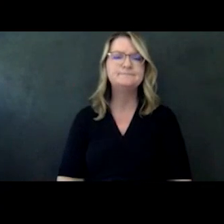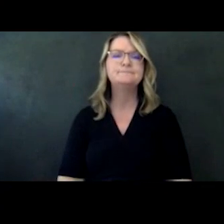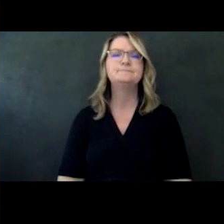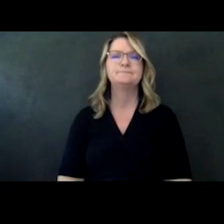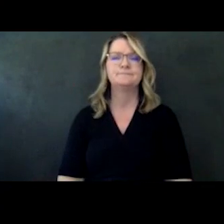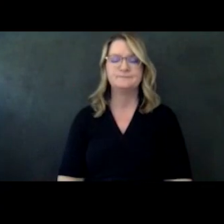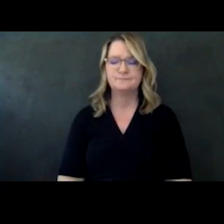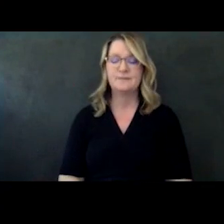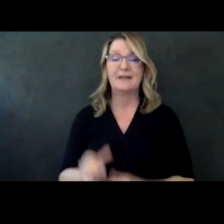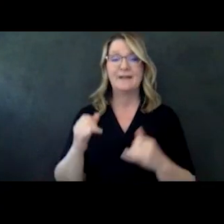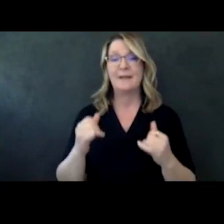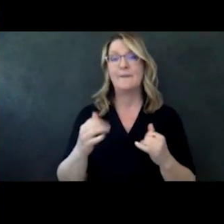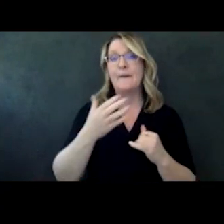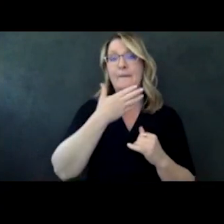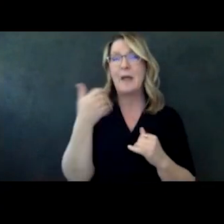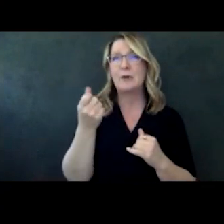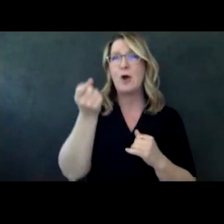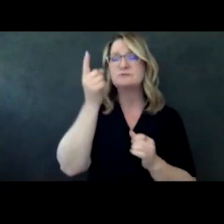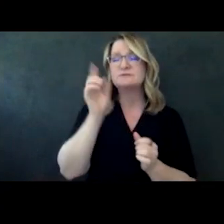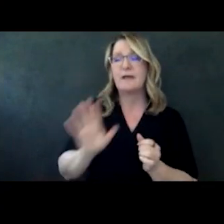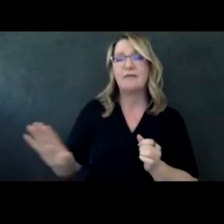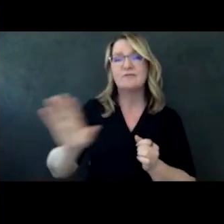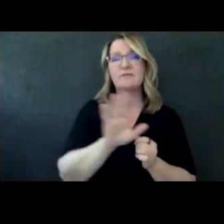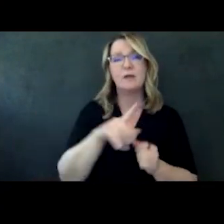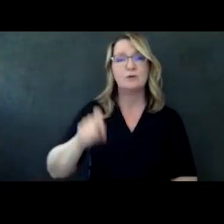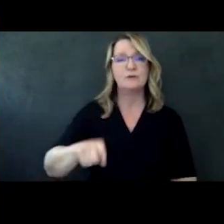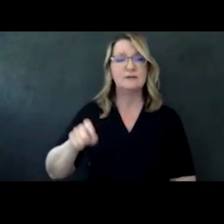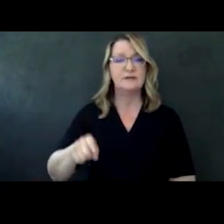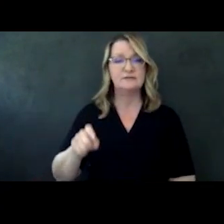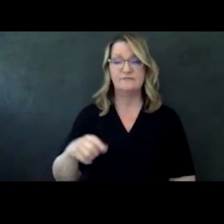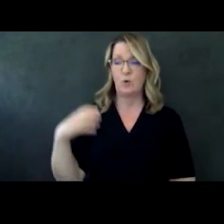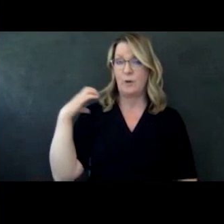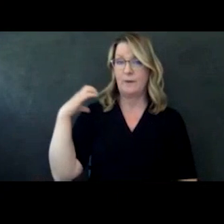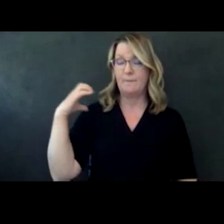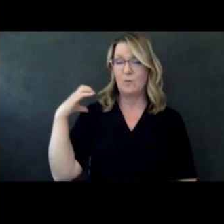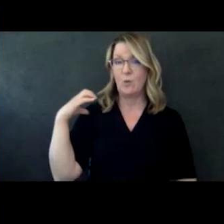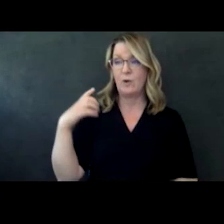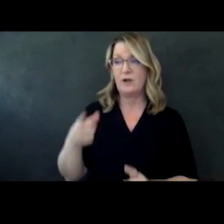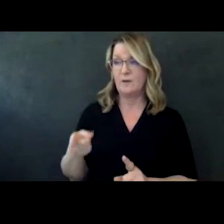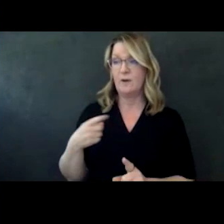audience's needs. For employer partners, this falls into three main types. One,